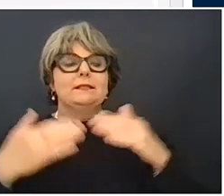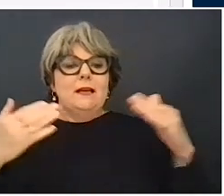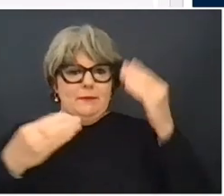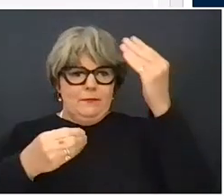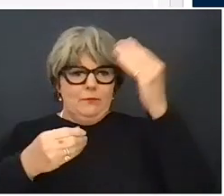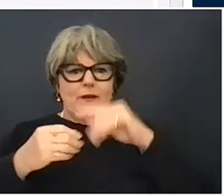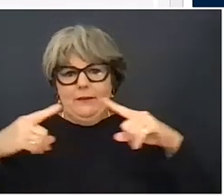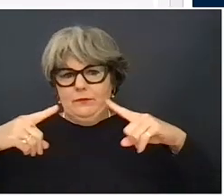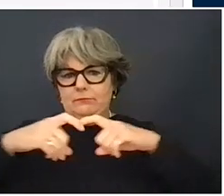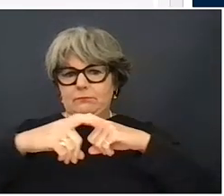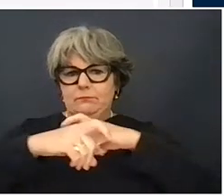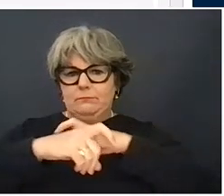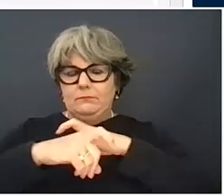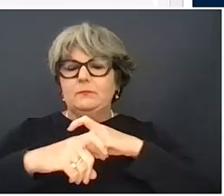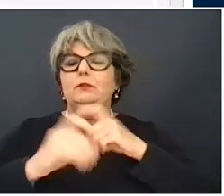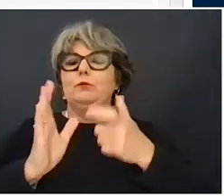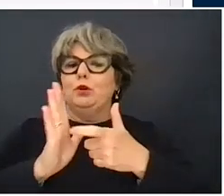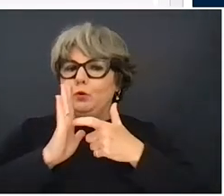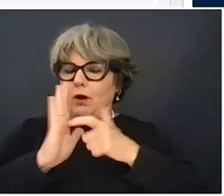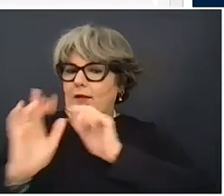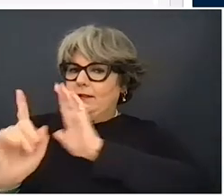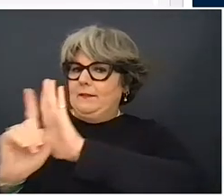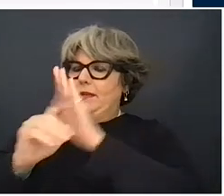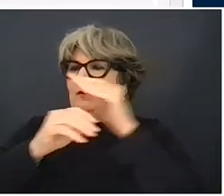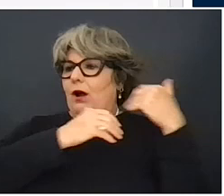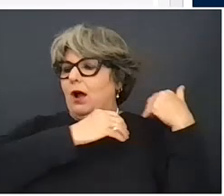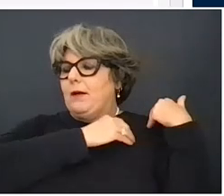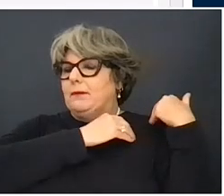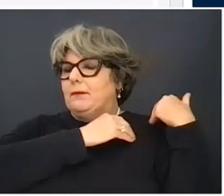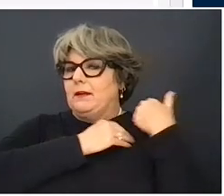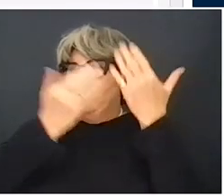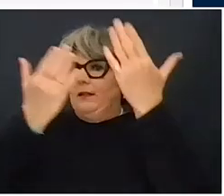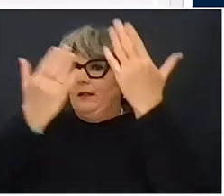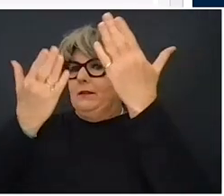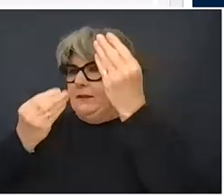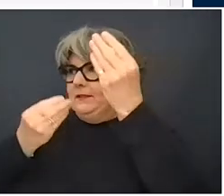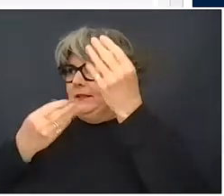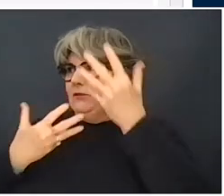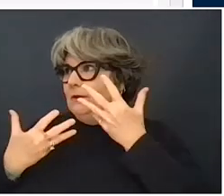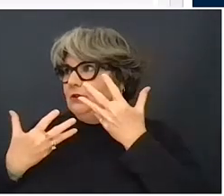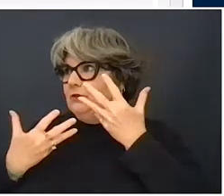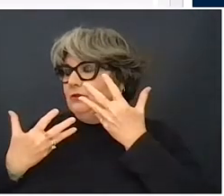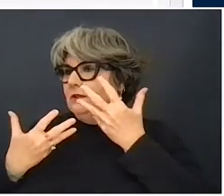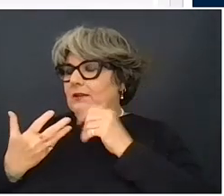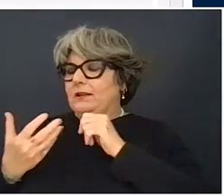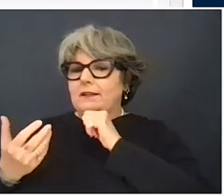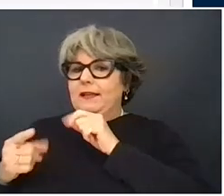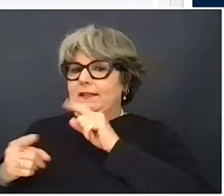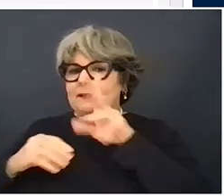obligations if they have to provide this information. So I don't think that's where the extra effort lies.